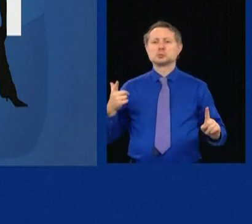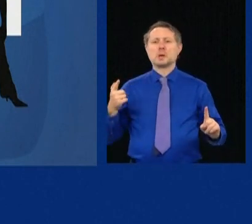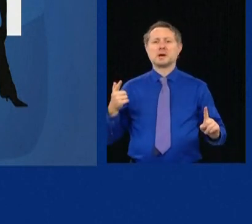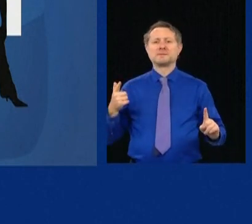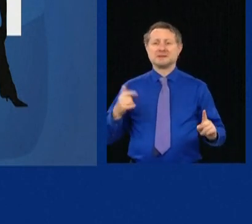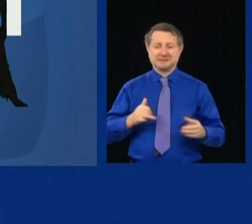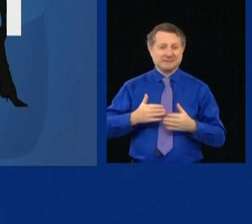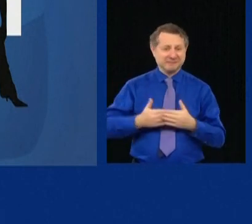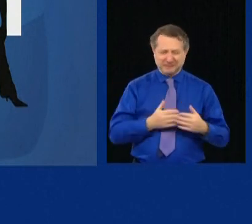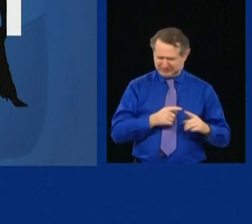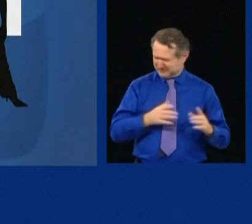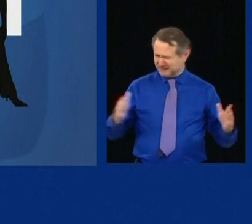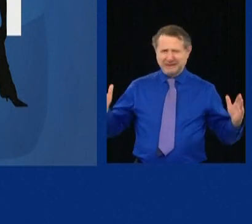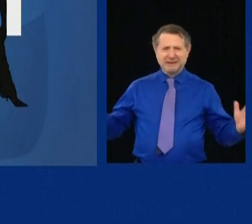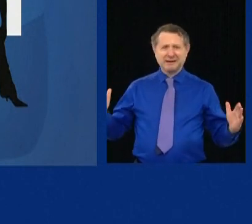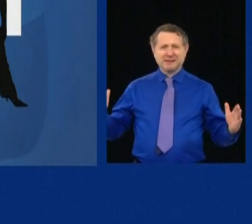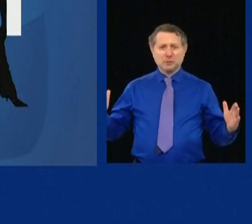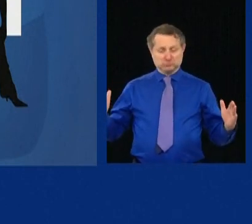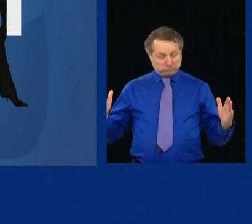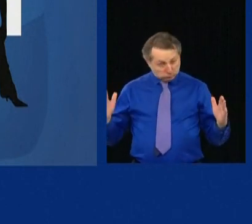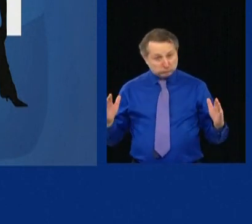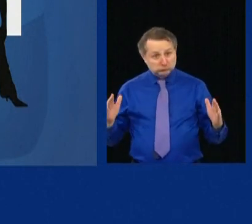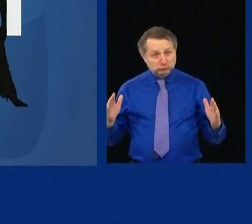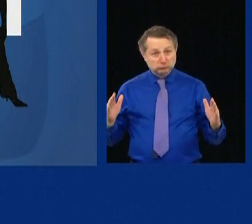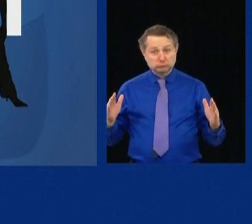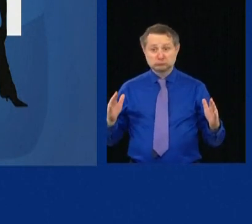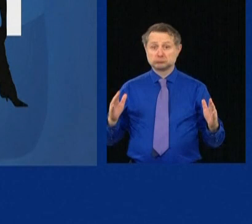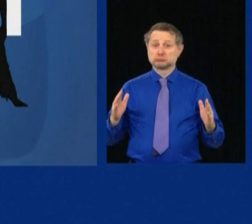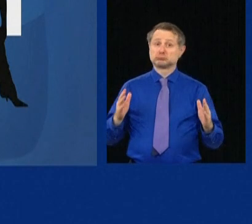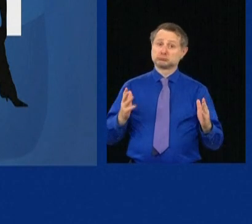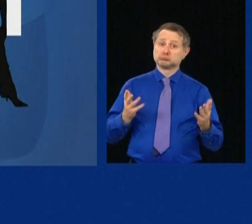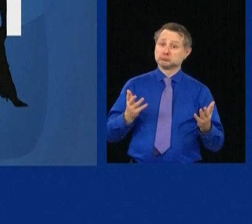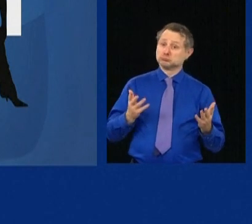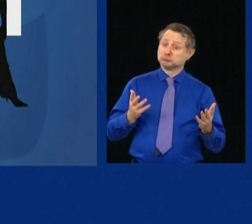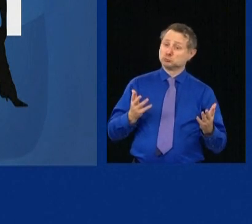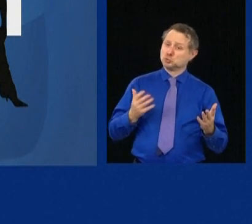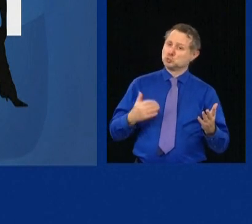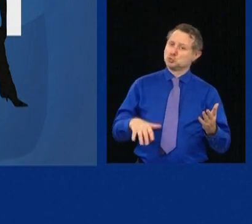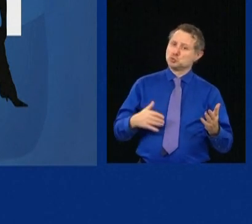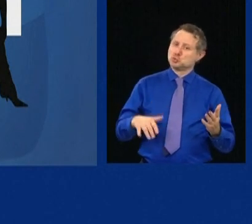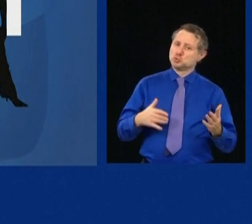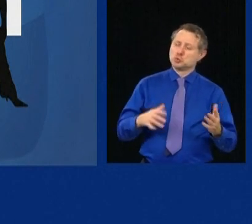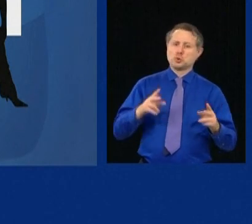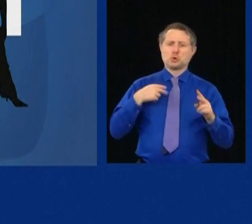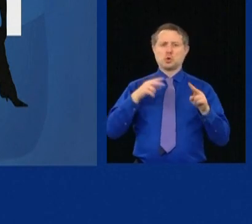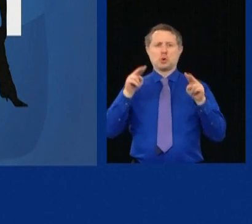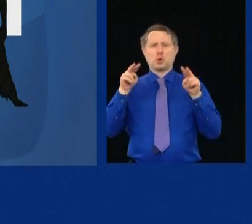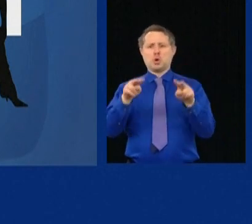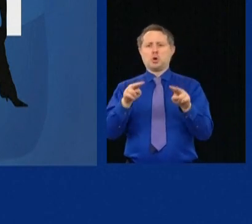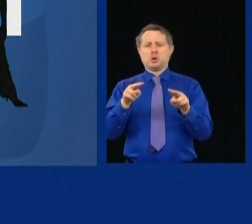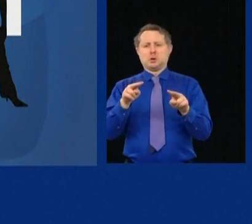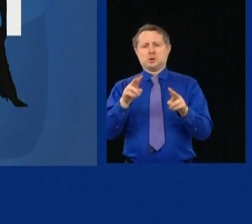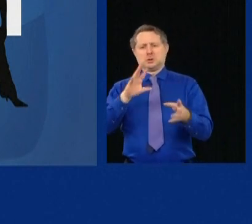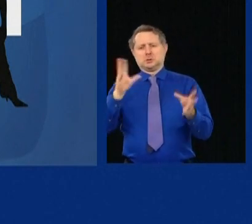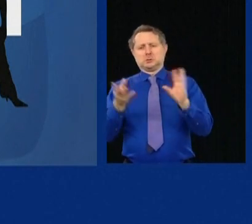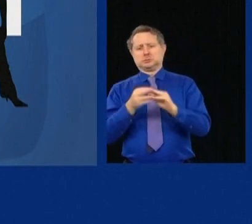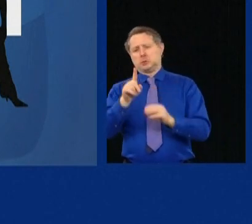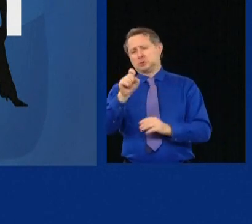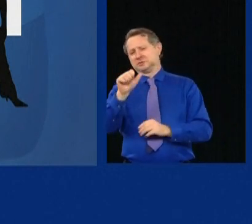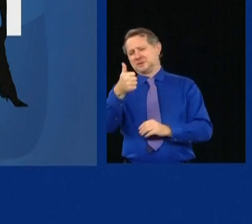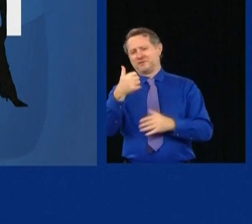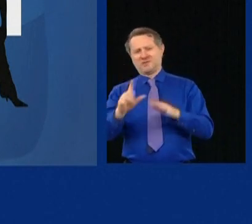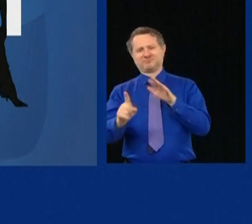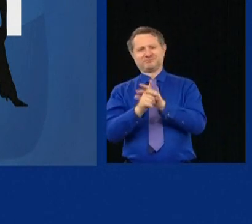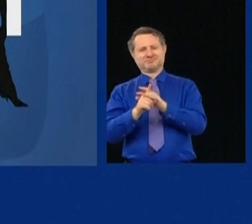CHILDREN FROM LESS THAN ONE YEAR